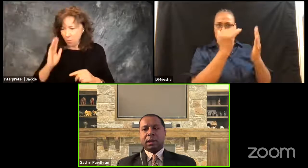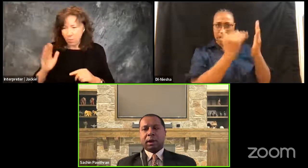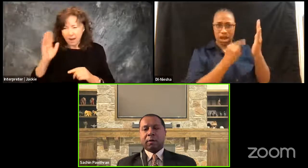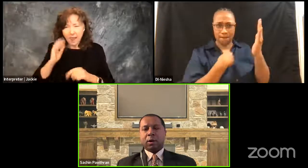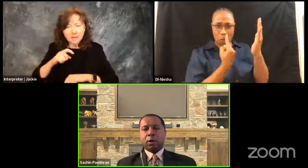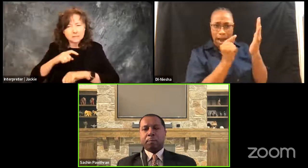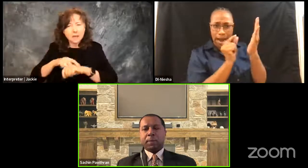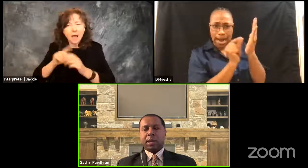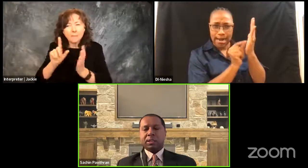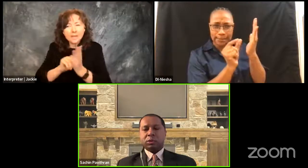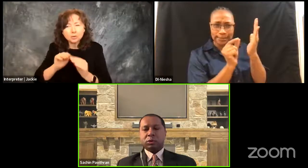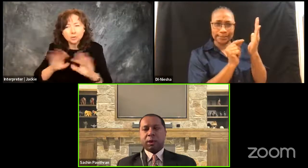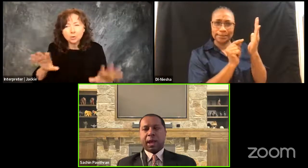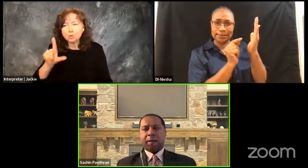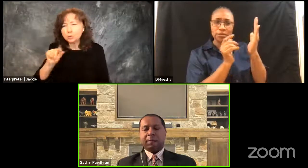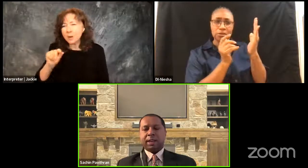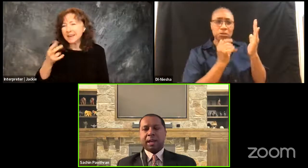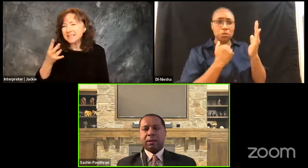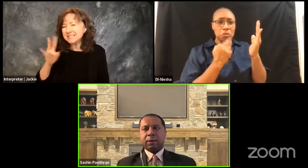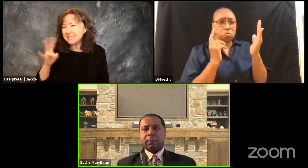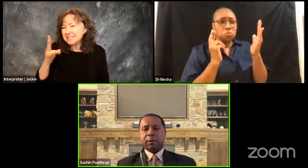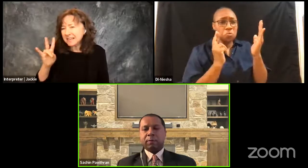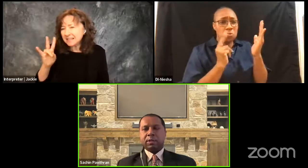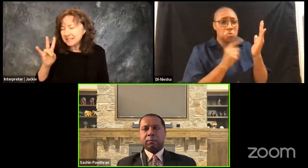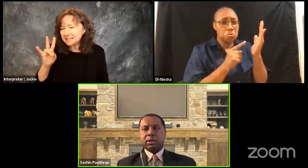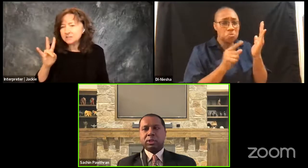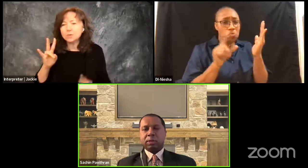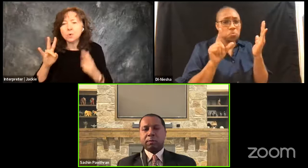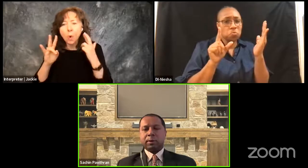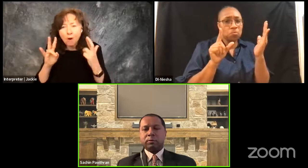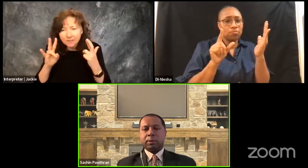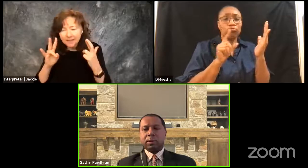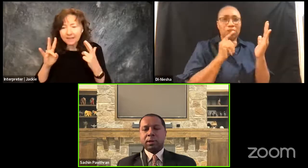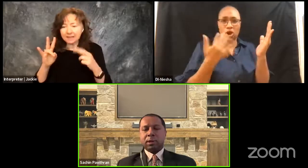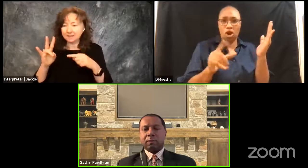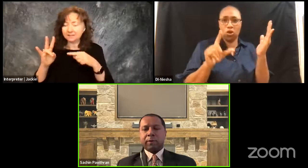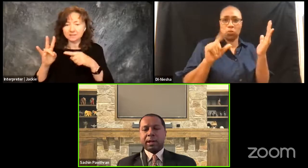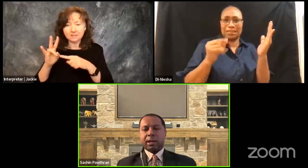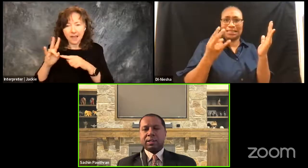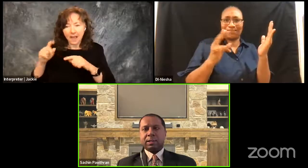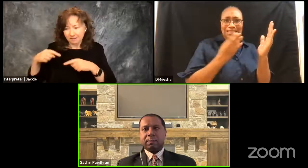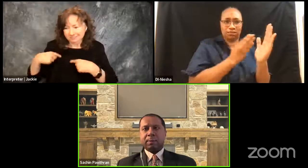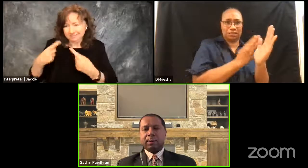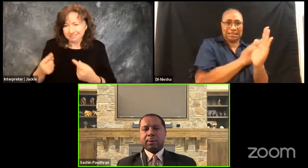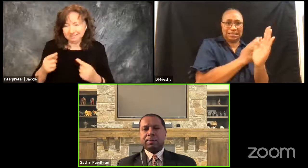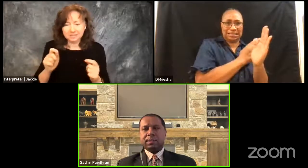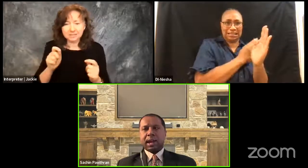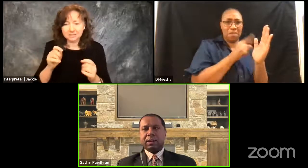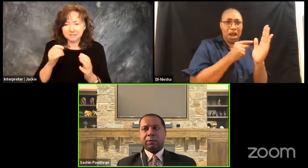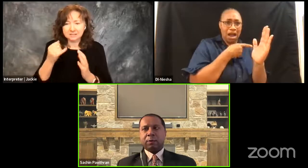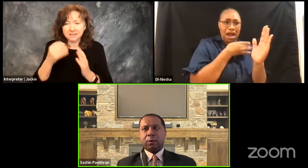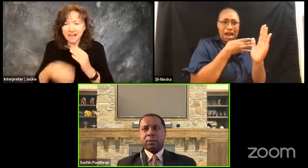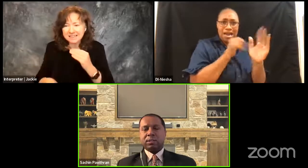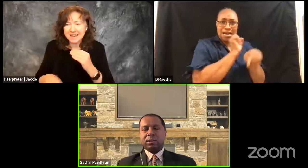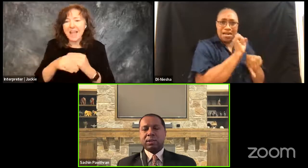Our hope is to have that provision, which will finalize the minimum standard for seat